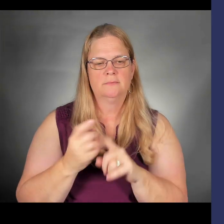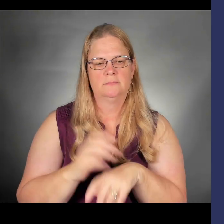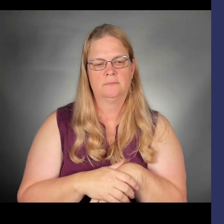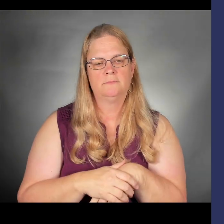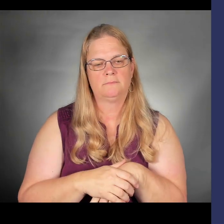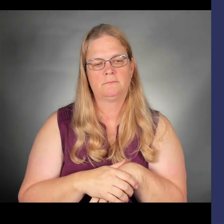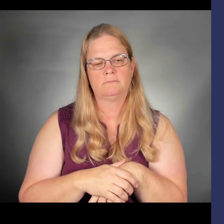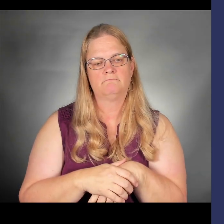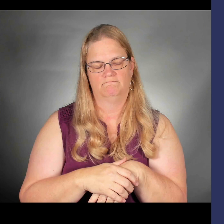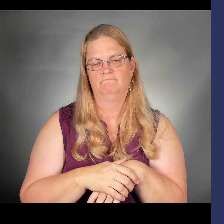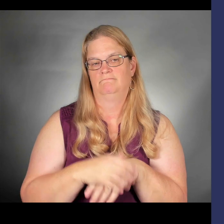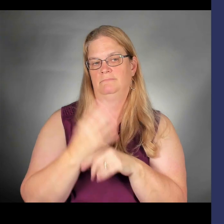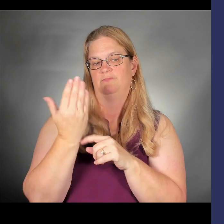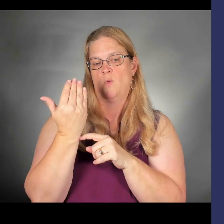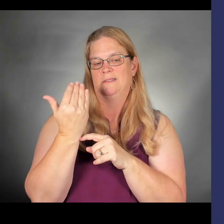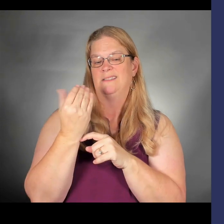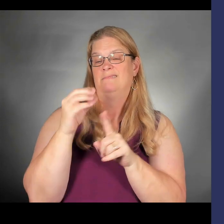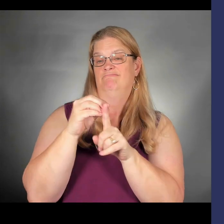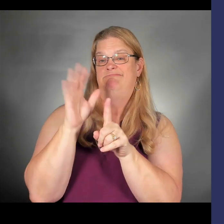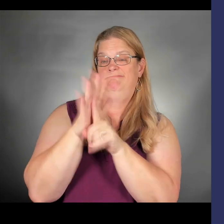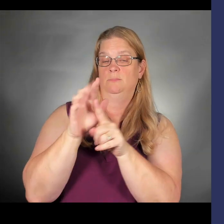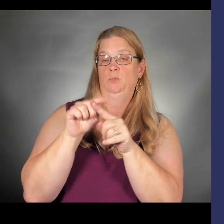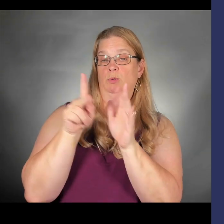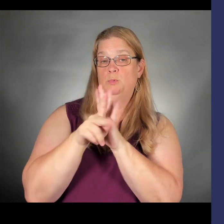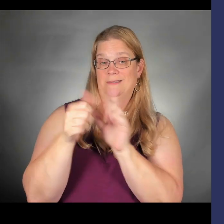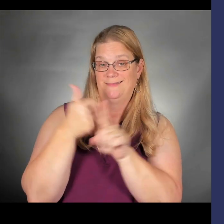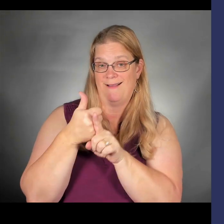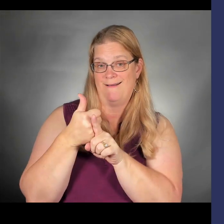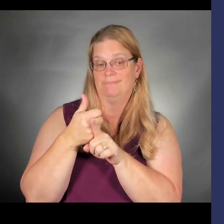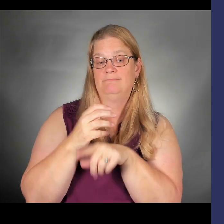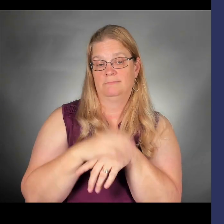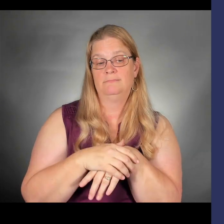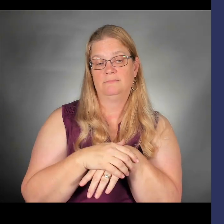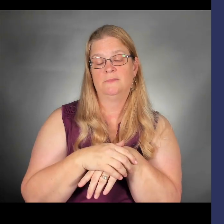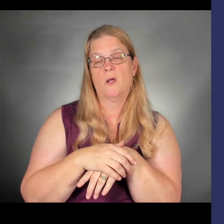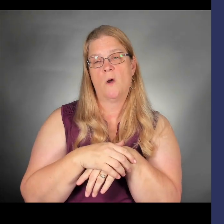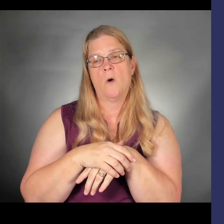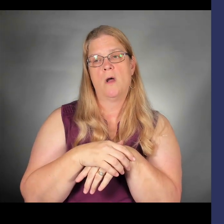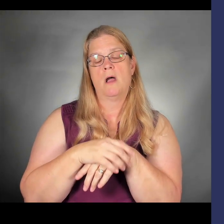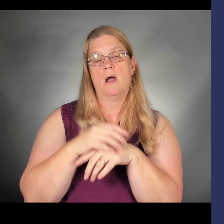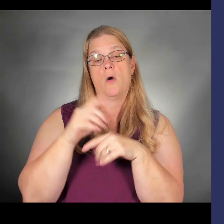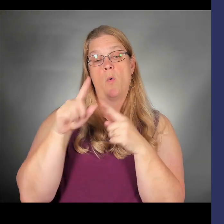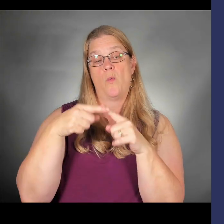they start giving away to friends. Number 14: exposure to suicide.